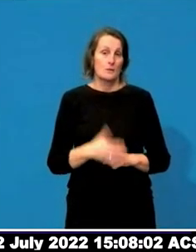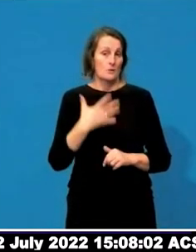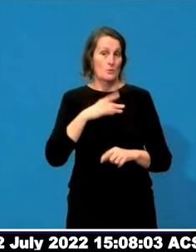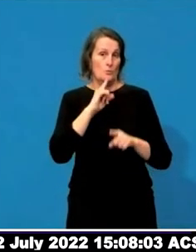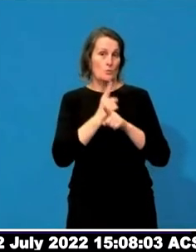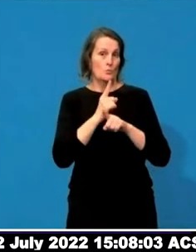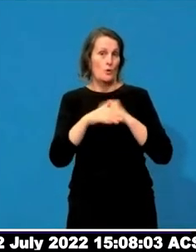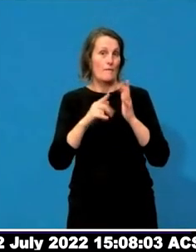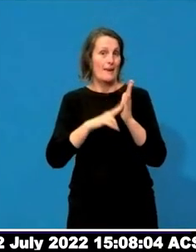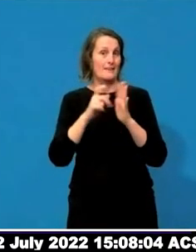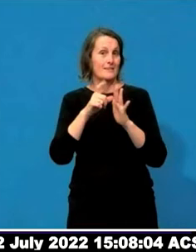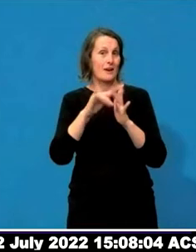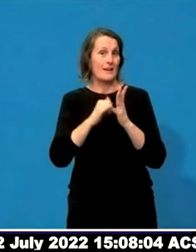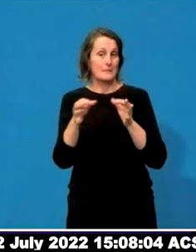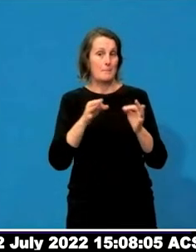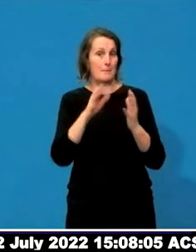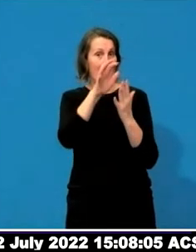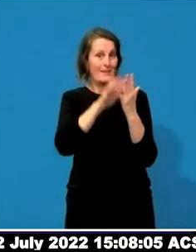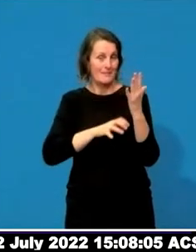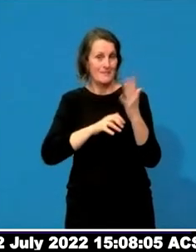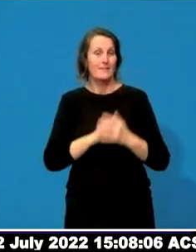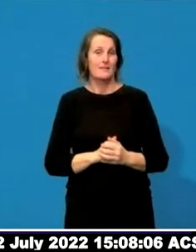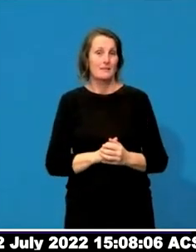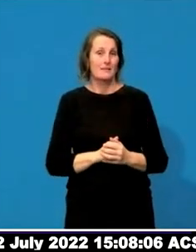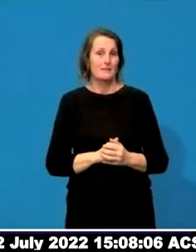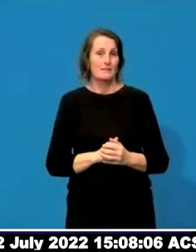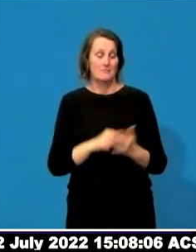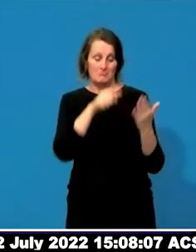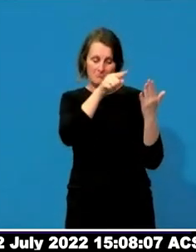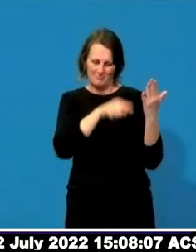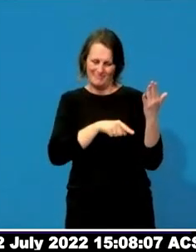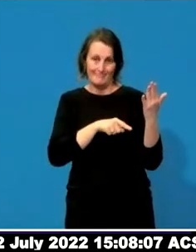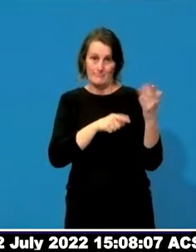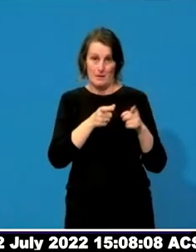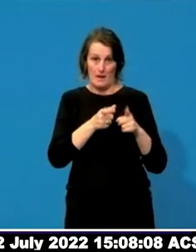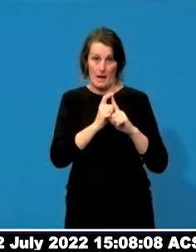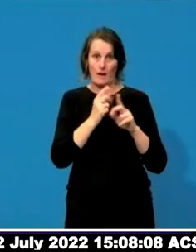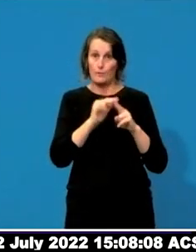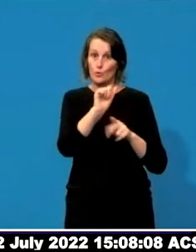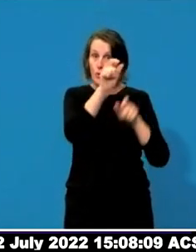That the NDIS plans are too difficult for your clients to understand without a lot of support? Correct.